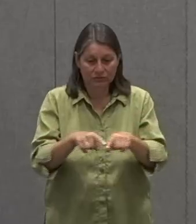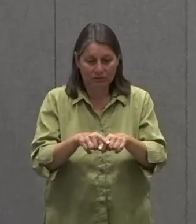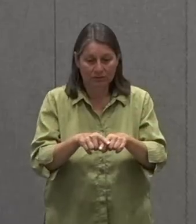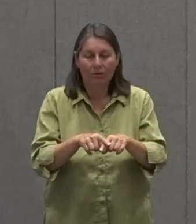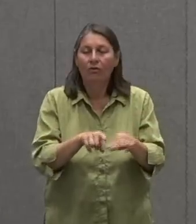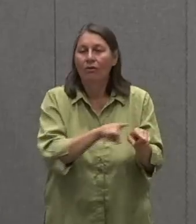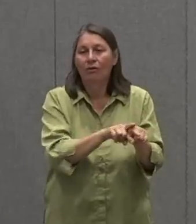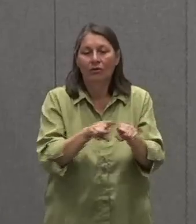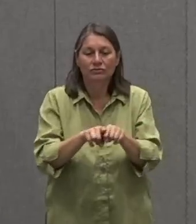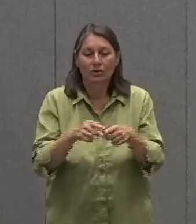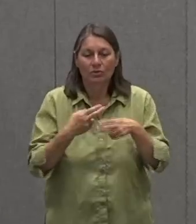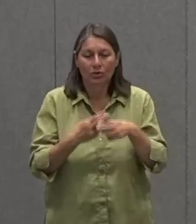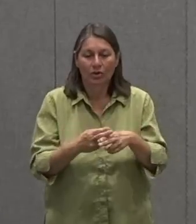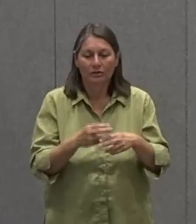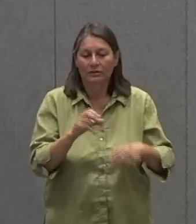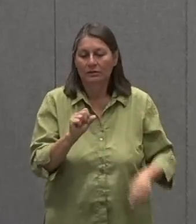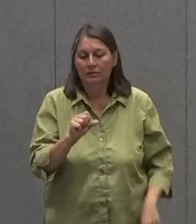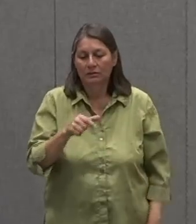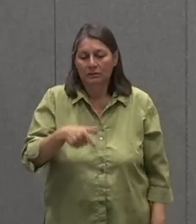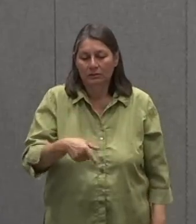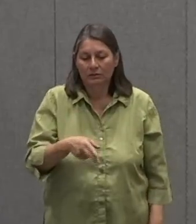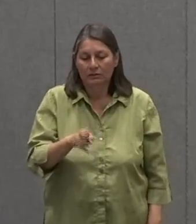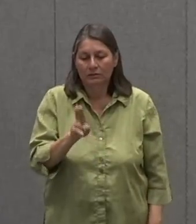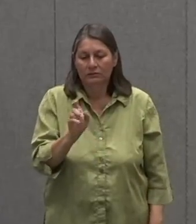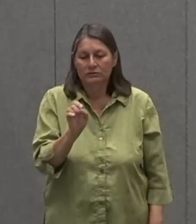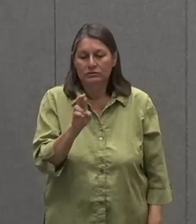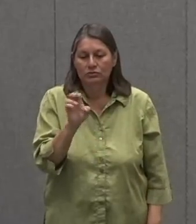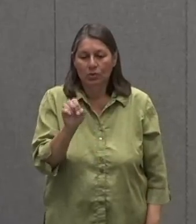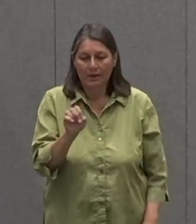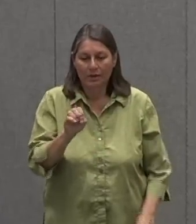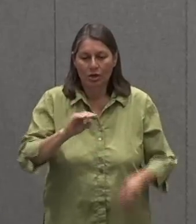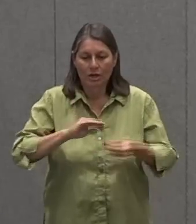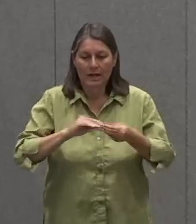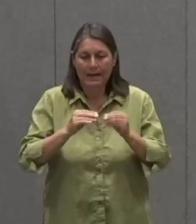so numbers that are square would be like nine, 16, 25.